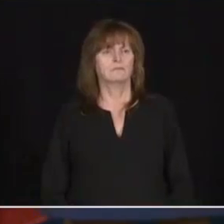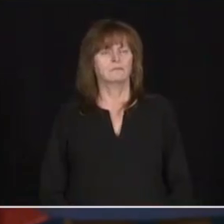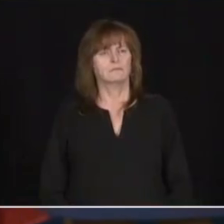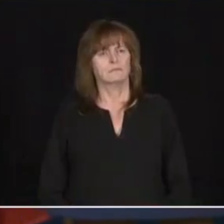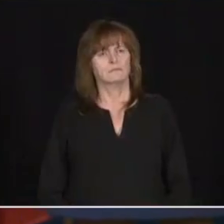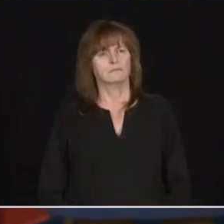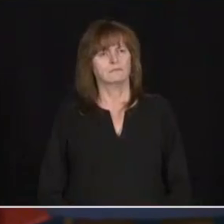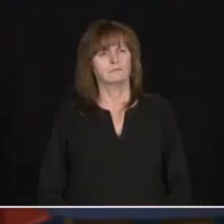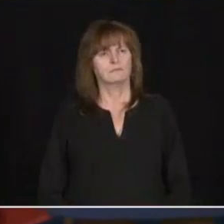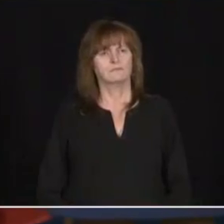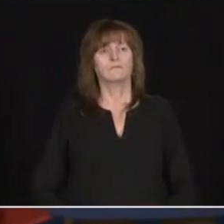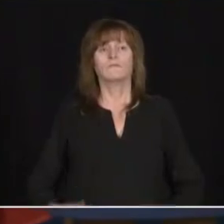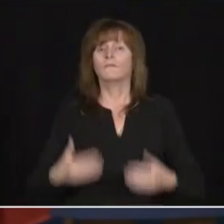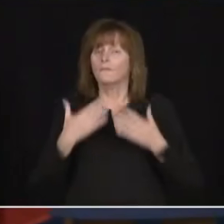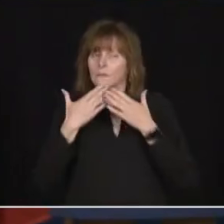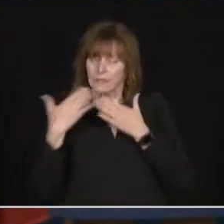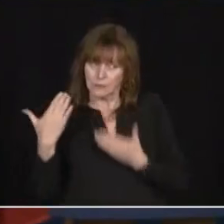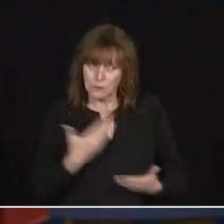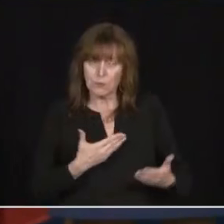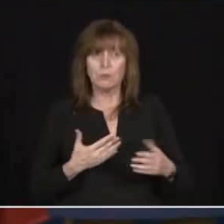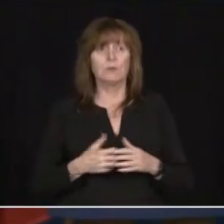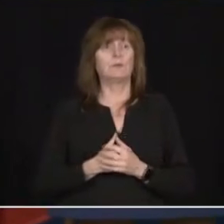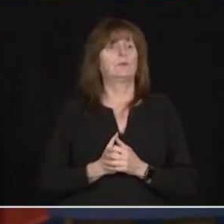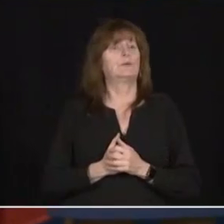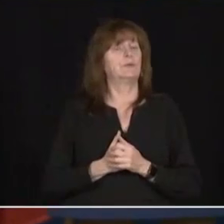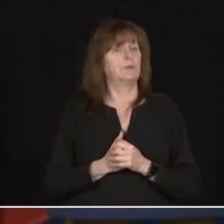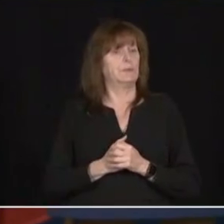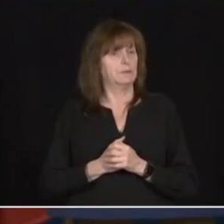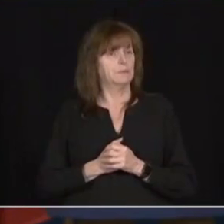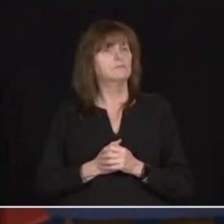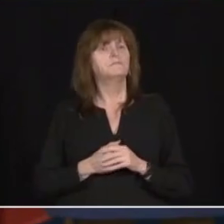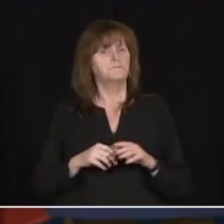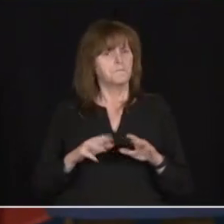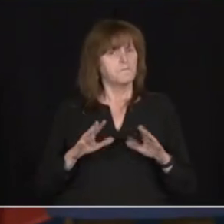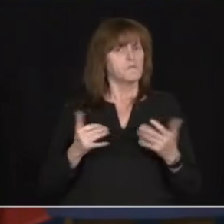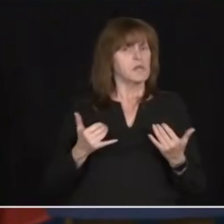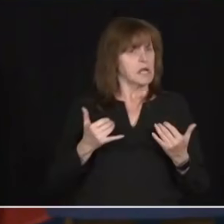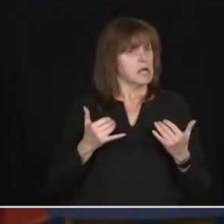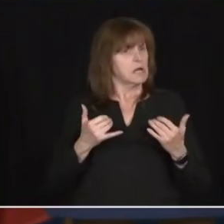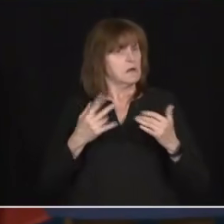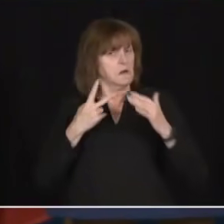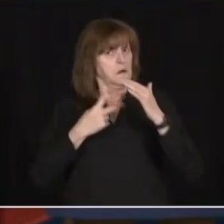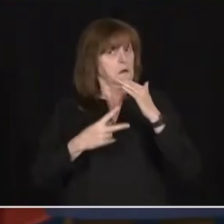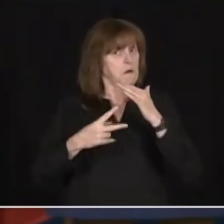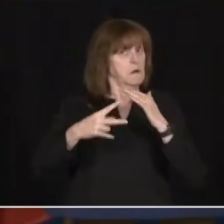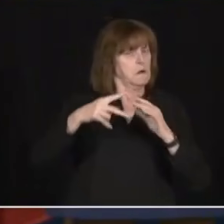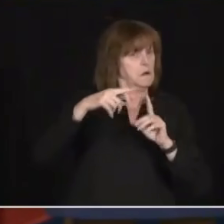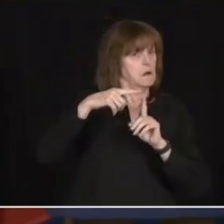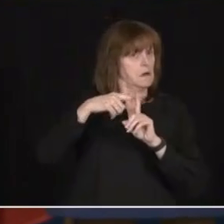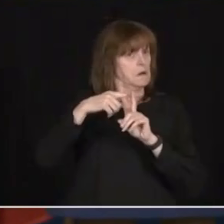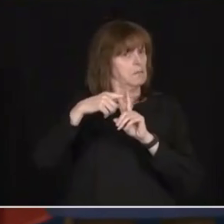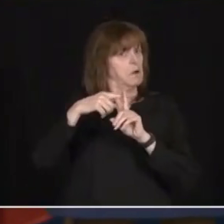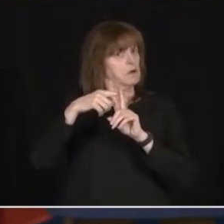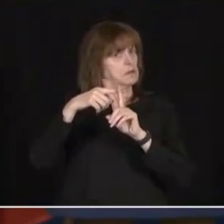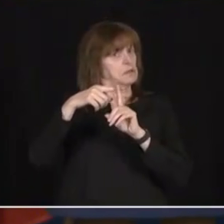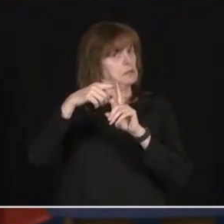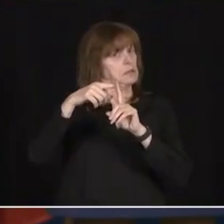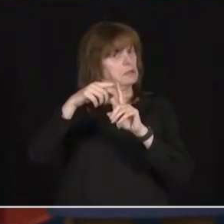Thank you very much, Minister Fidely. Today we see more light at the end of the tunnel.